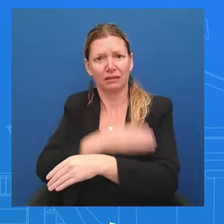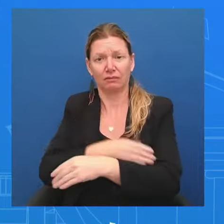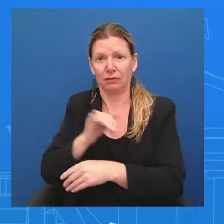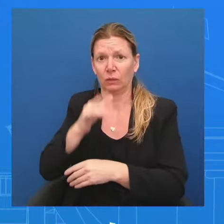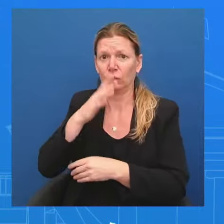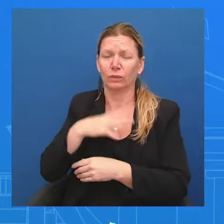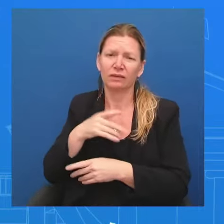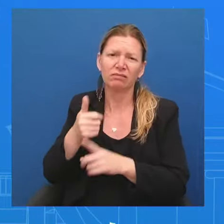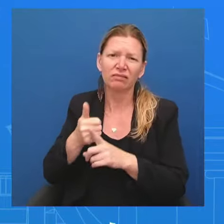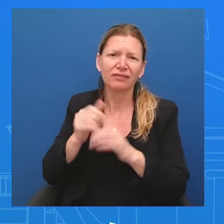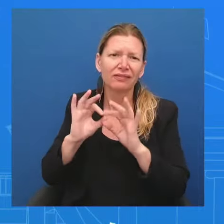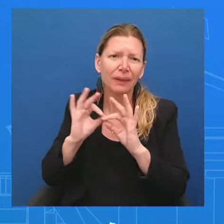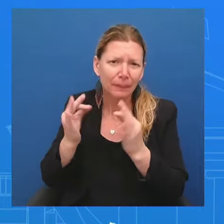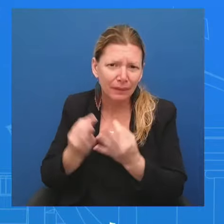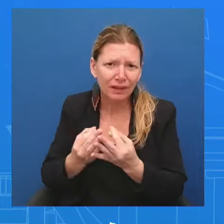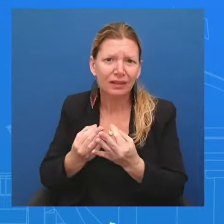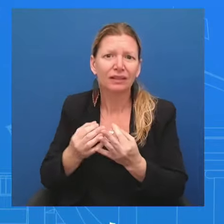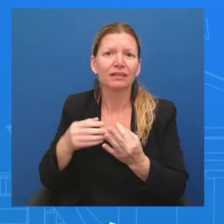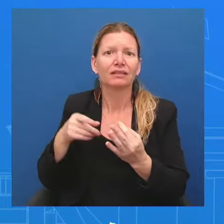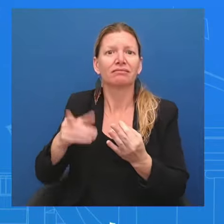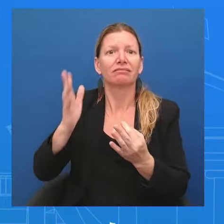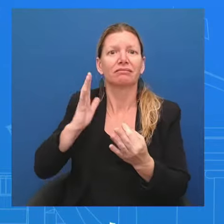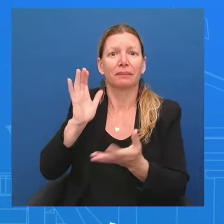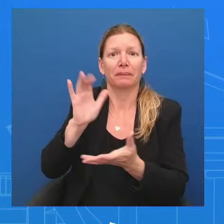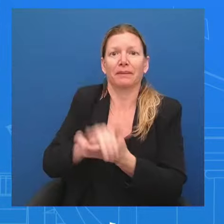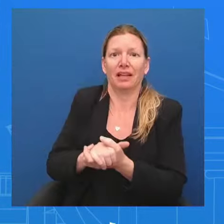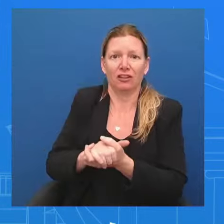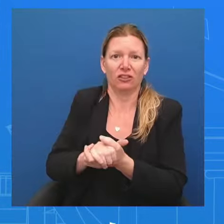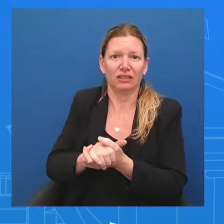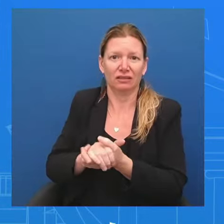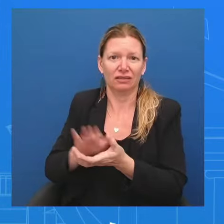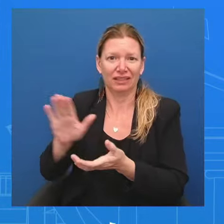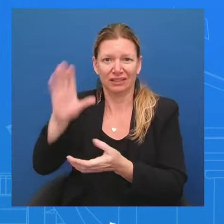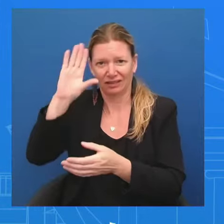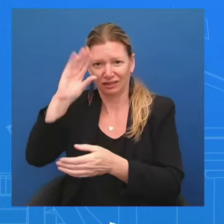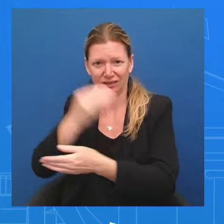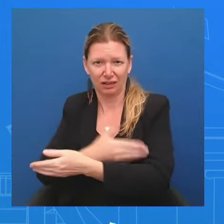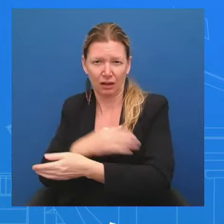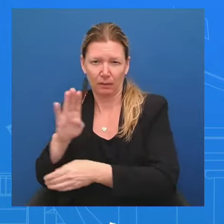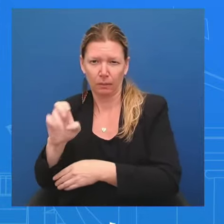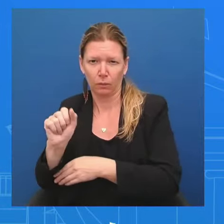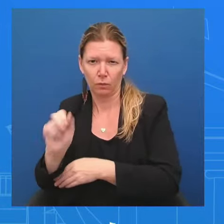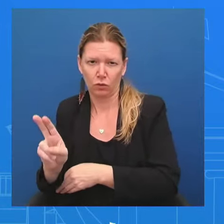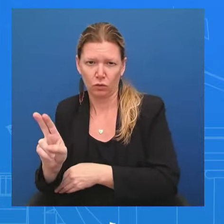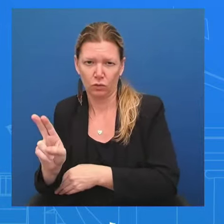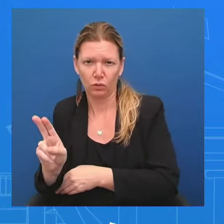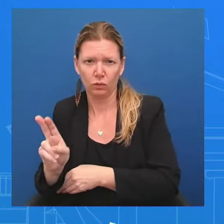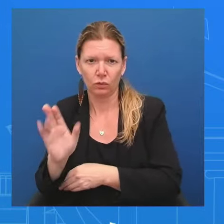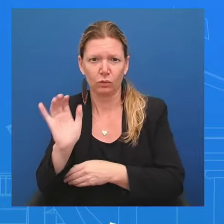and I think that is something also to mention as you're asking your question to me. The Press: So, they did not talk about her testimony.